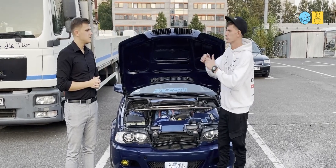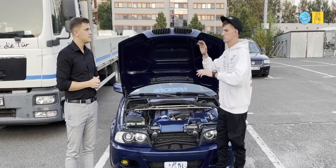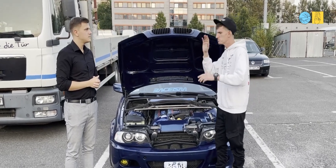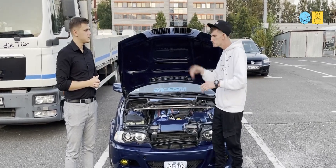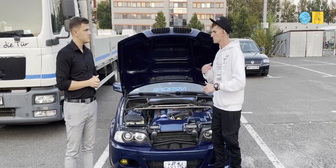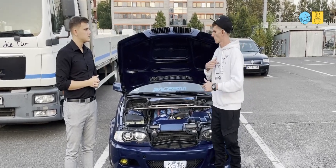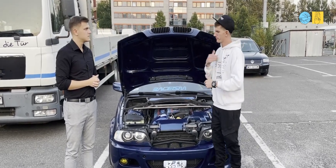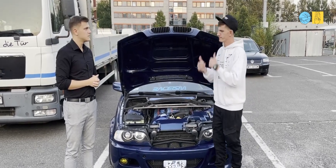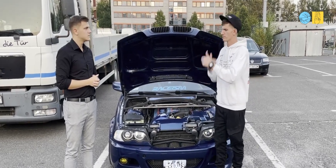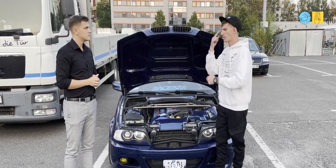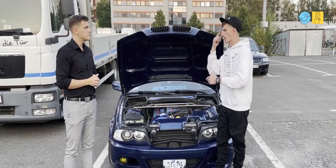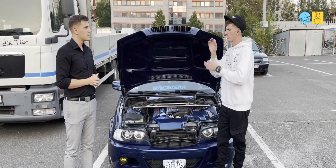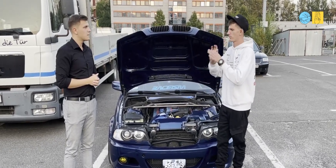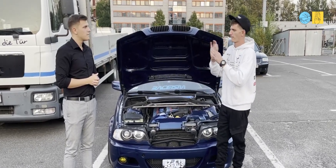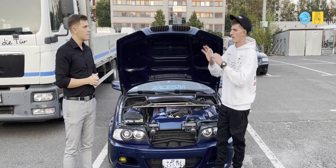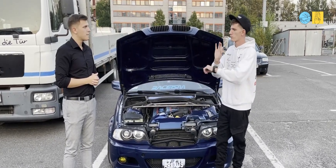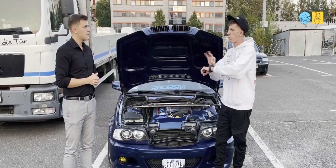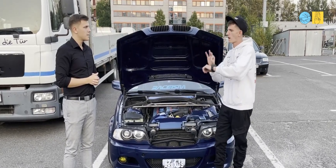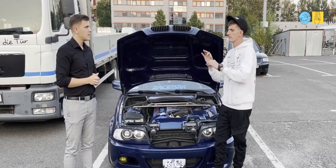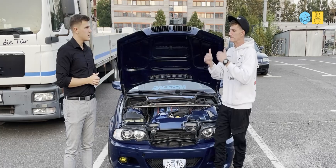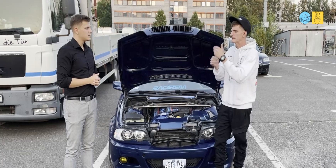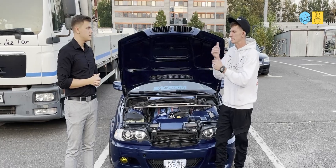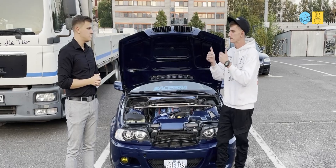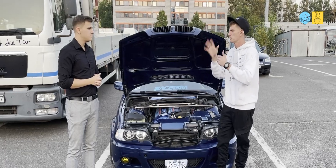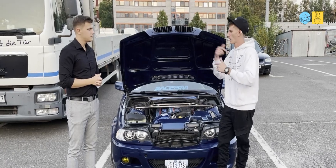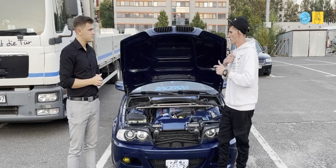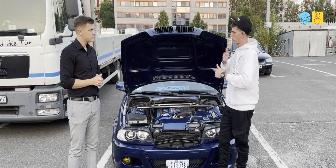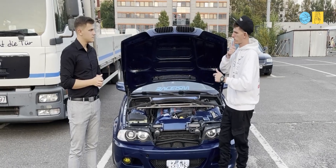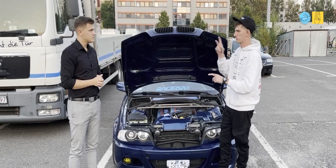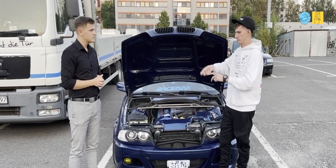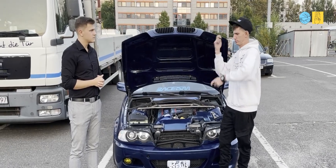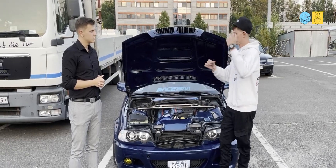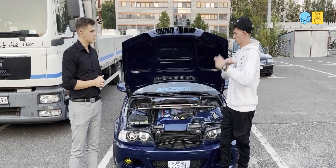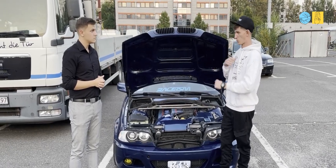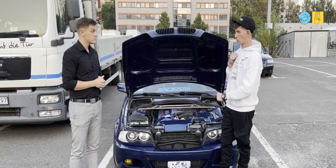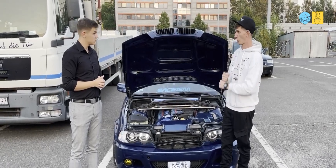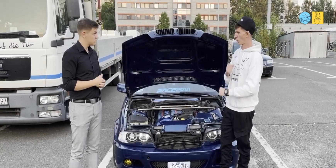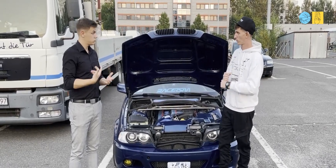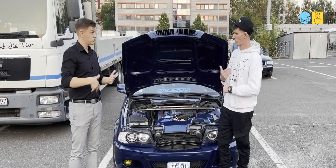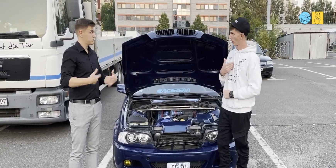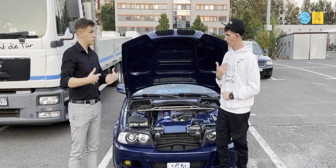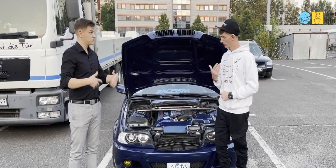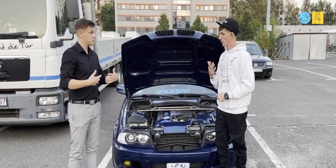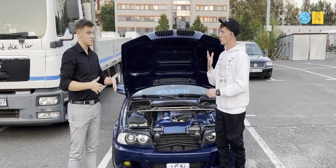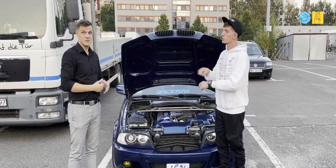After some time, I decided that I would like to do something with it, this is how a project was created that only I work on.